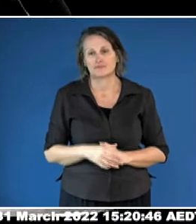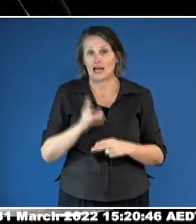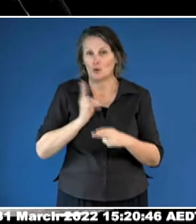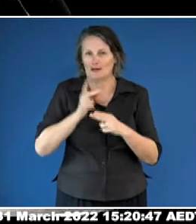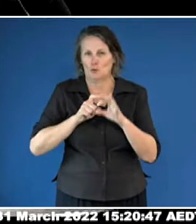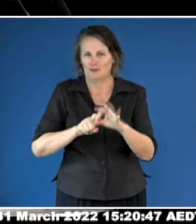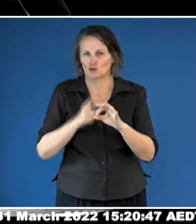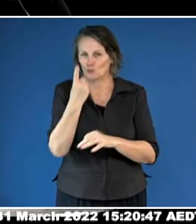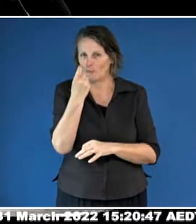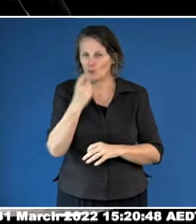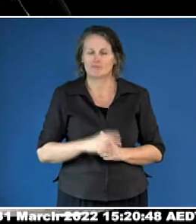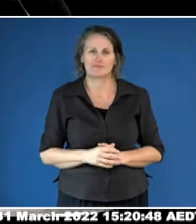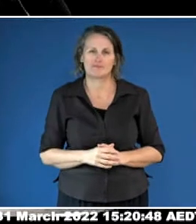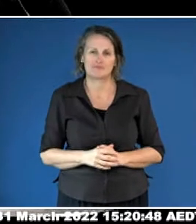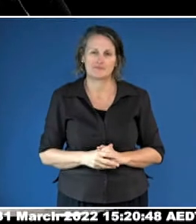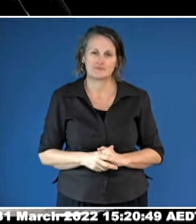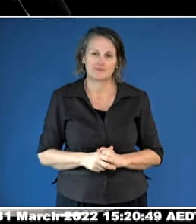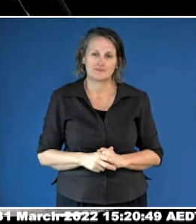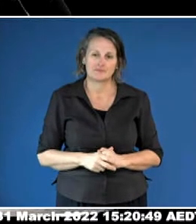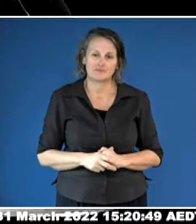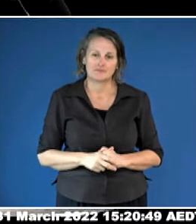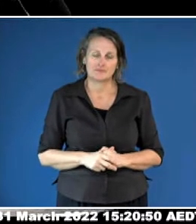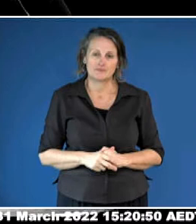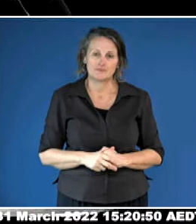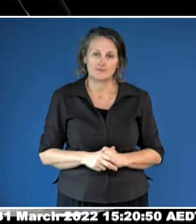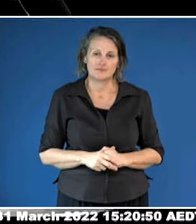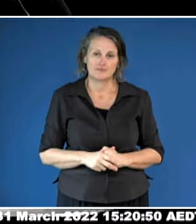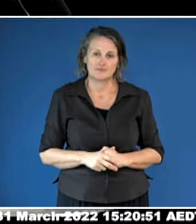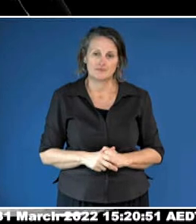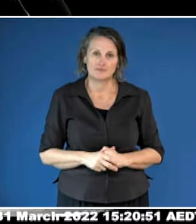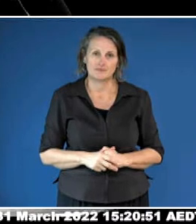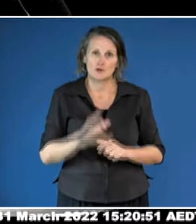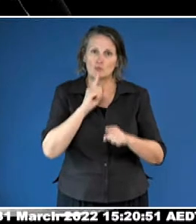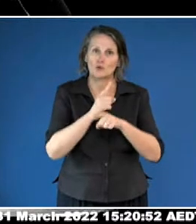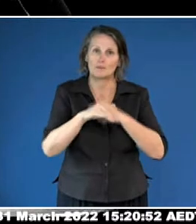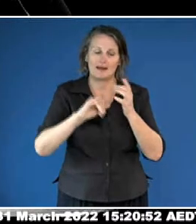And that's about the whole issue of sexual rights especially.